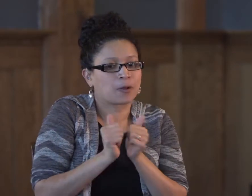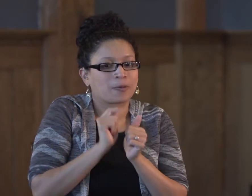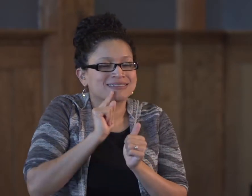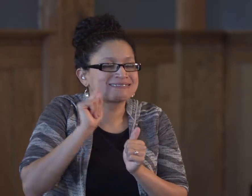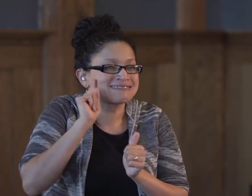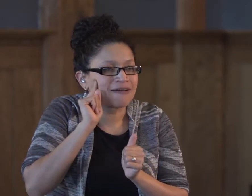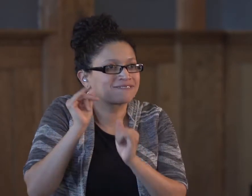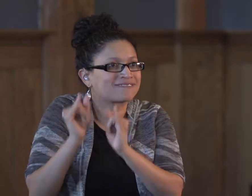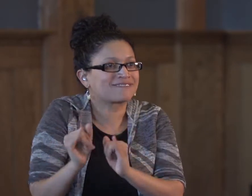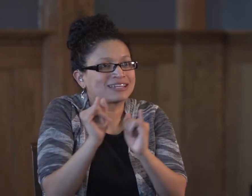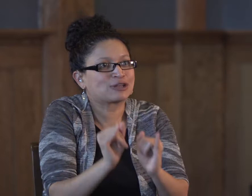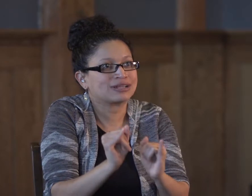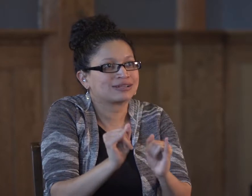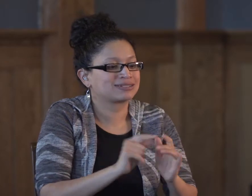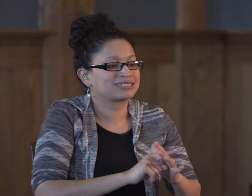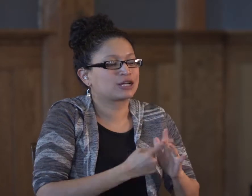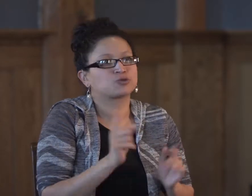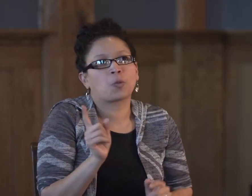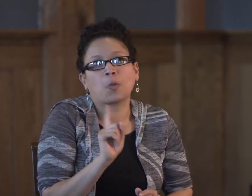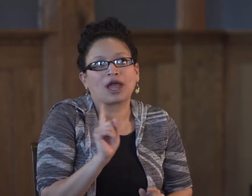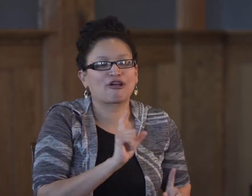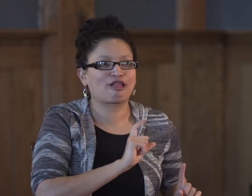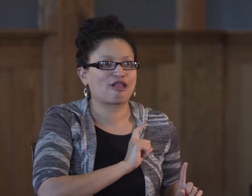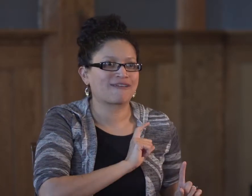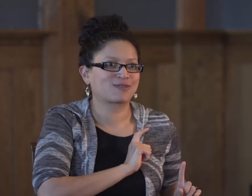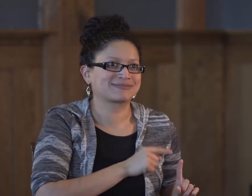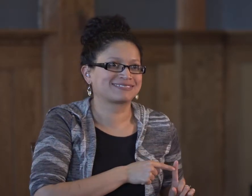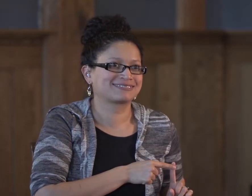justice system and within law enforcement of Deaf individuals in the Deaf community.